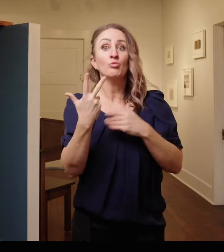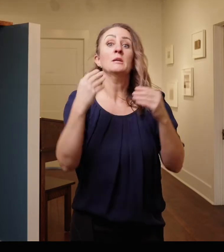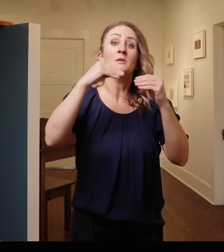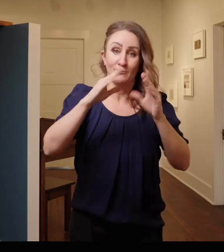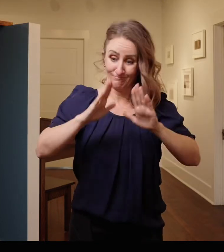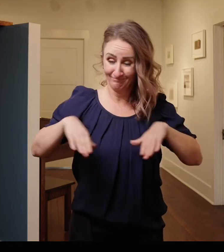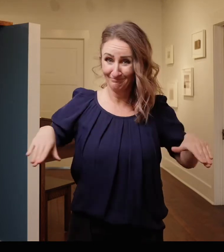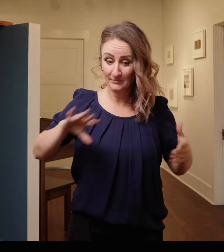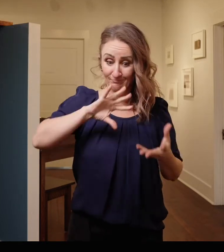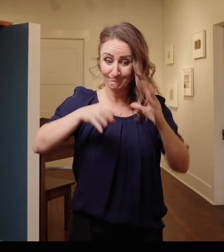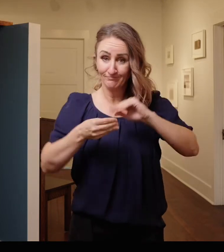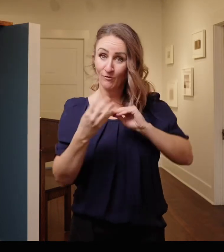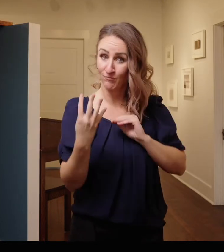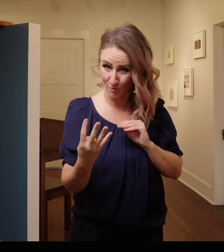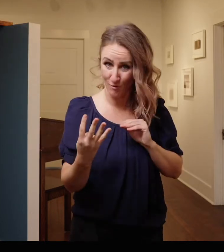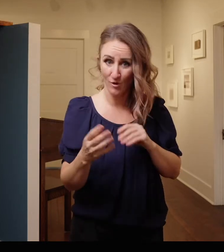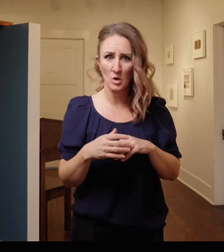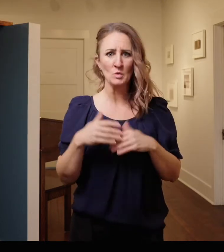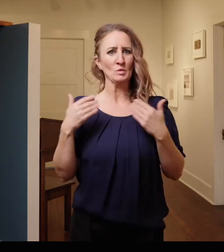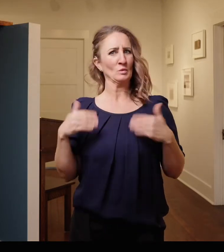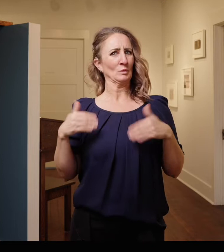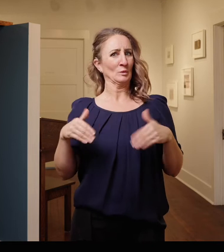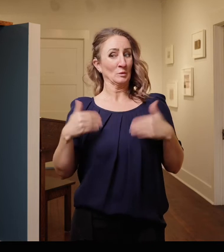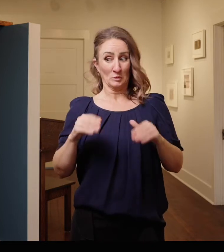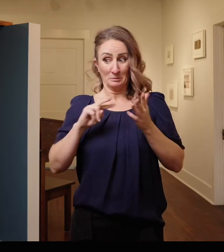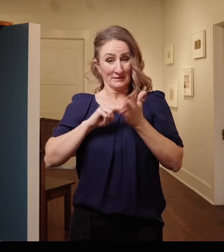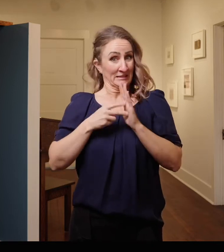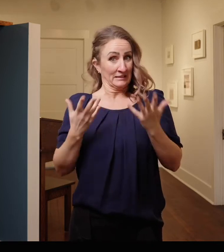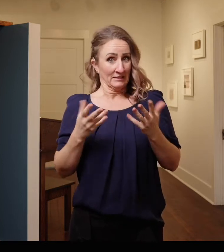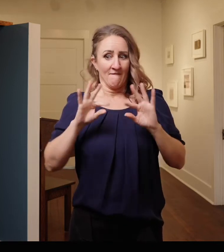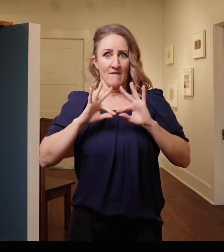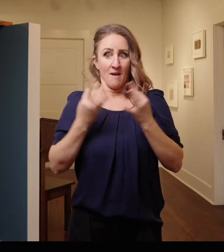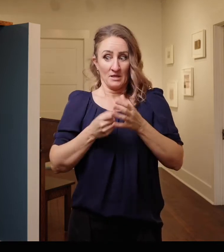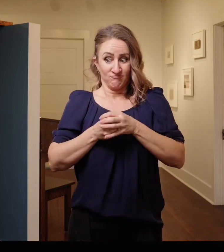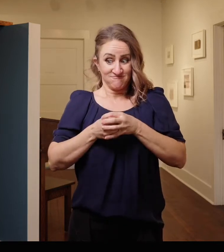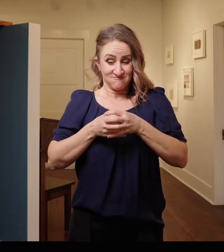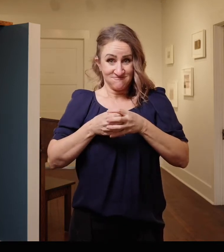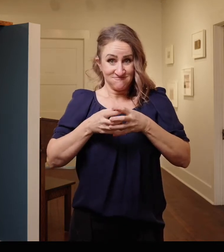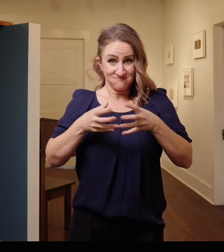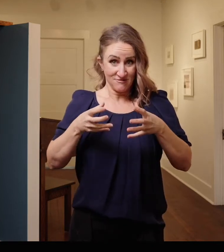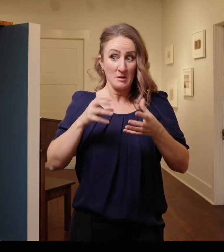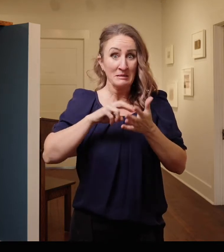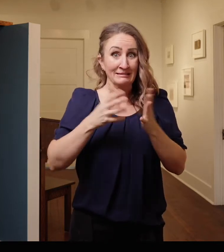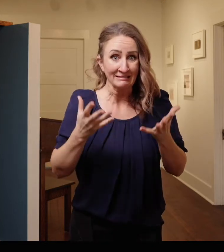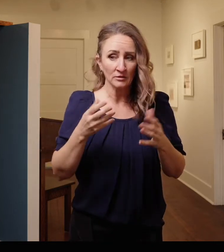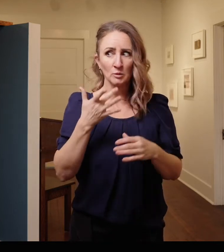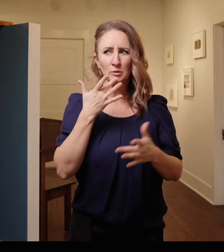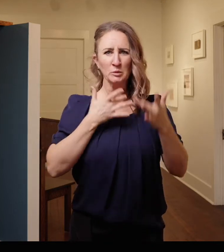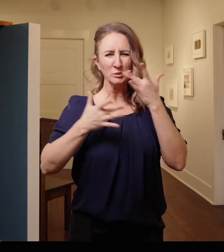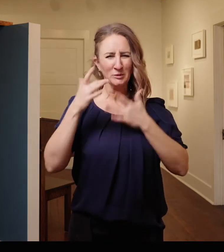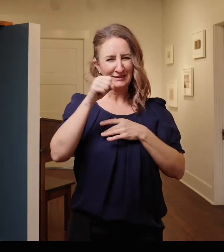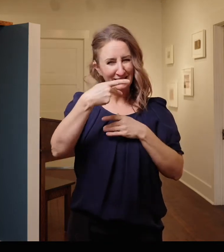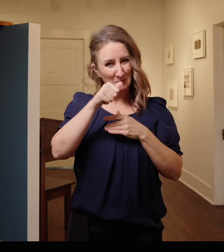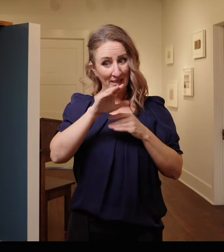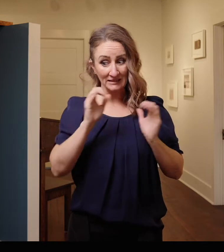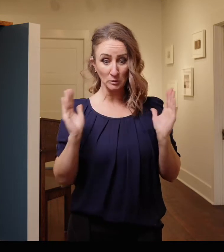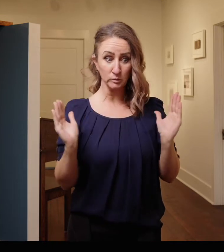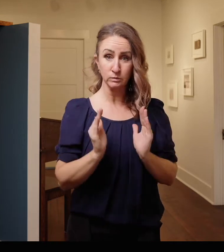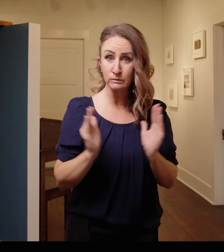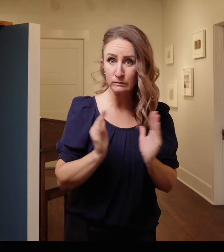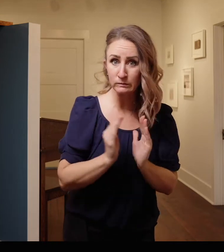Peggy and Guy eventually had four children; as the family grew, they made additions to the house.